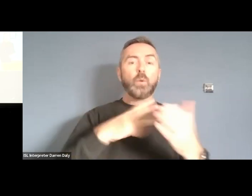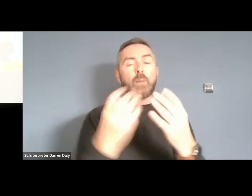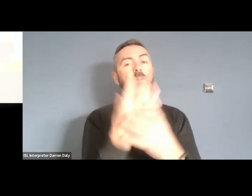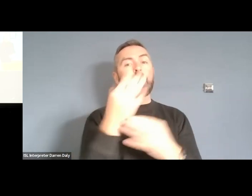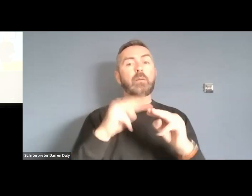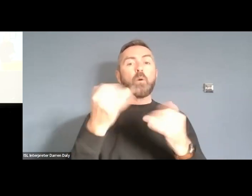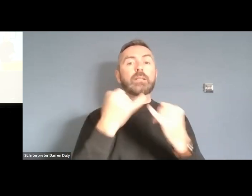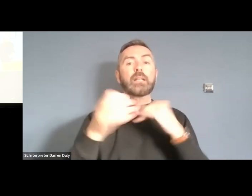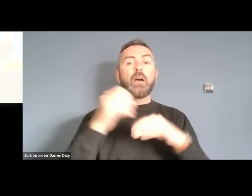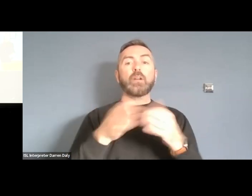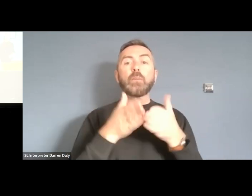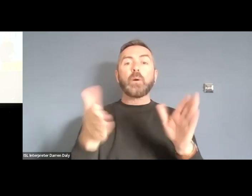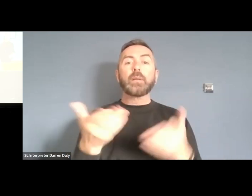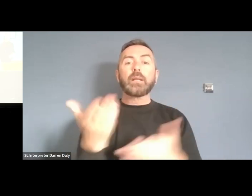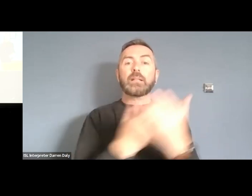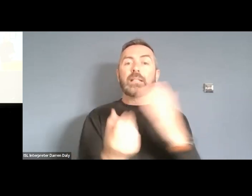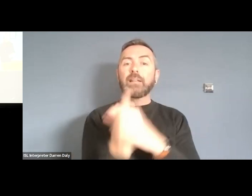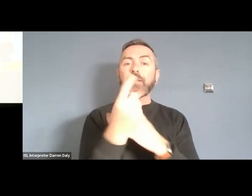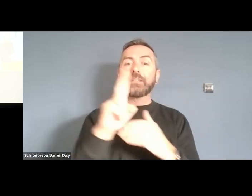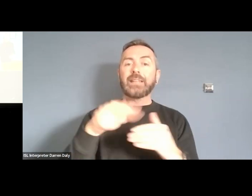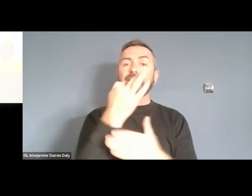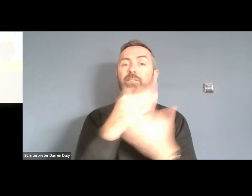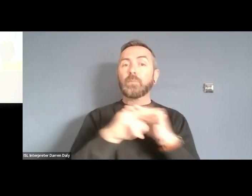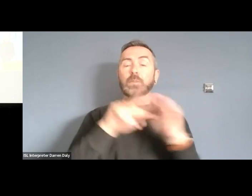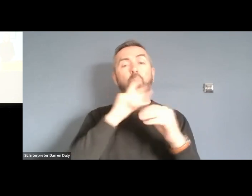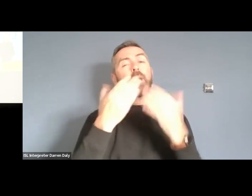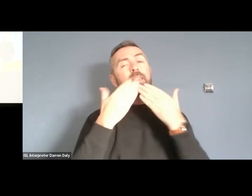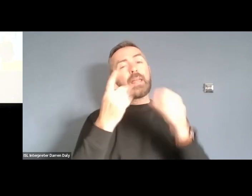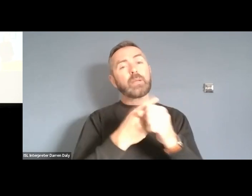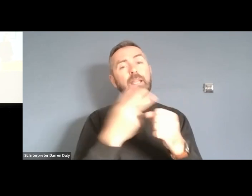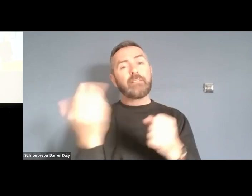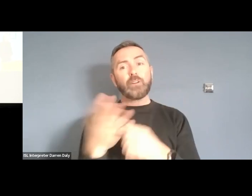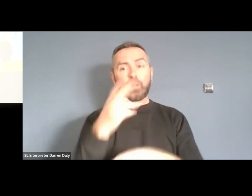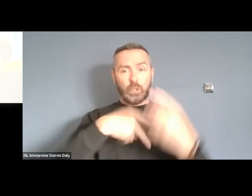consultation events to come over the coming months. Thank you all for coming today and for inviting me to say these few words,